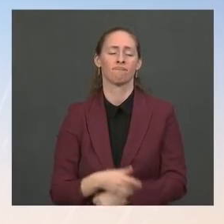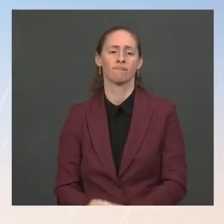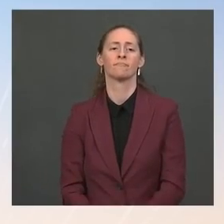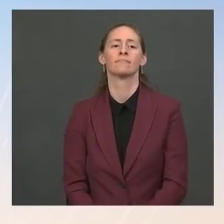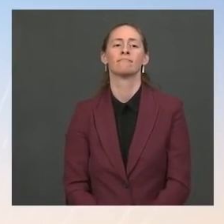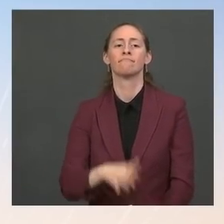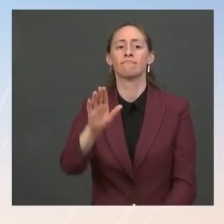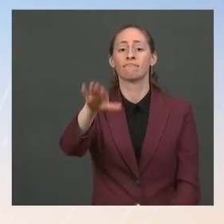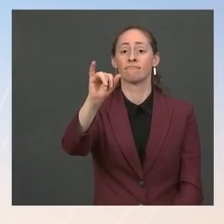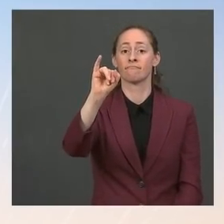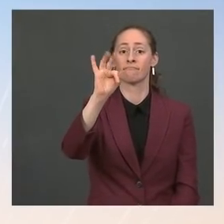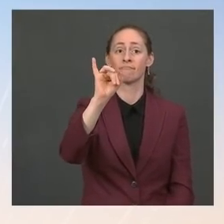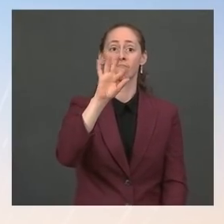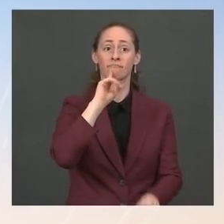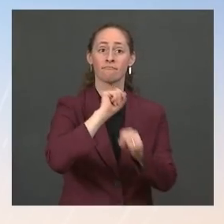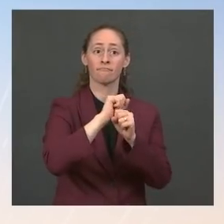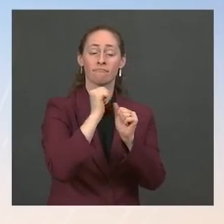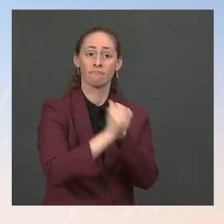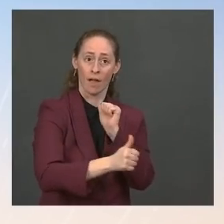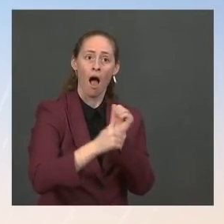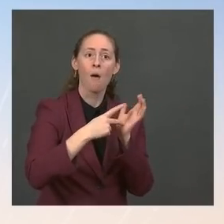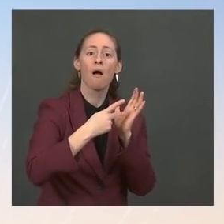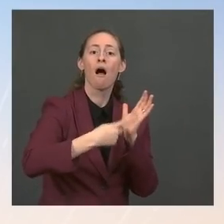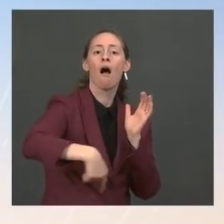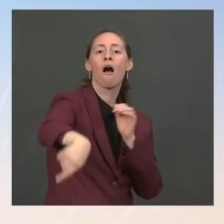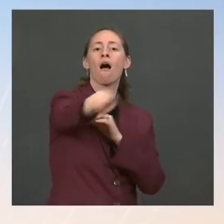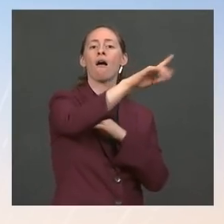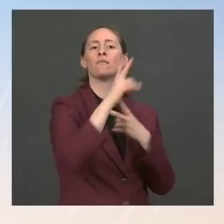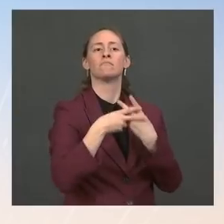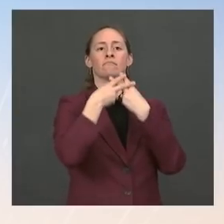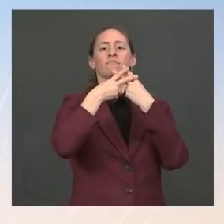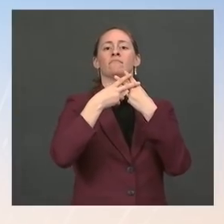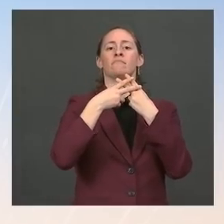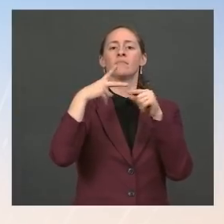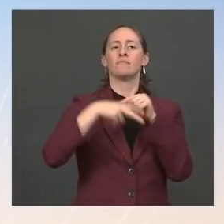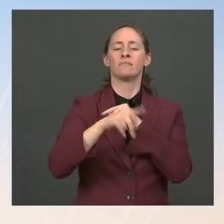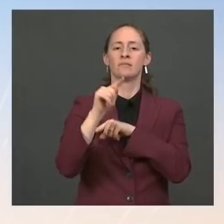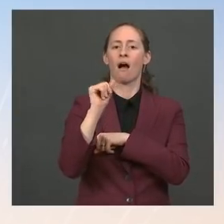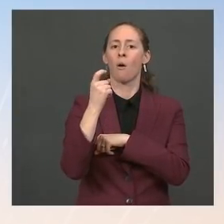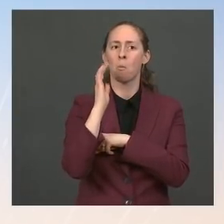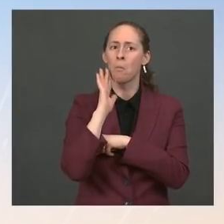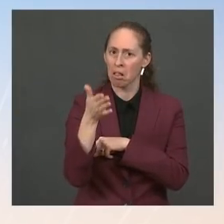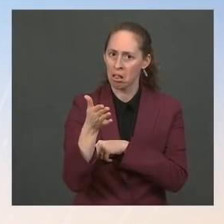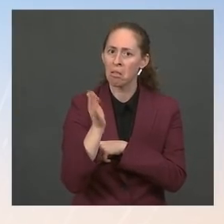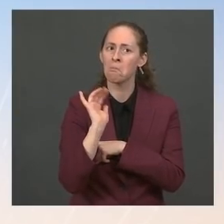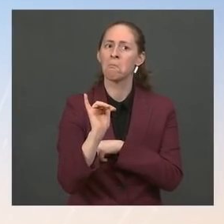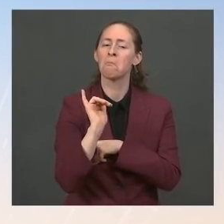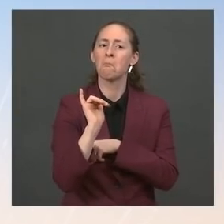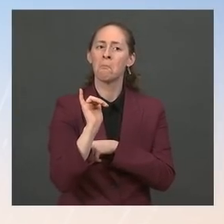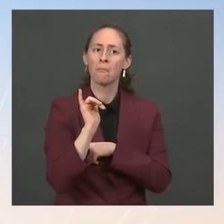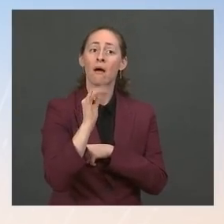of middle-class households would pay more in taxes -- granted, it's a small amount -- between $100 and $230 depending on income levels.